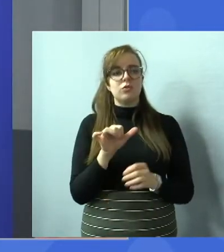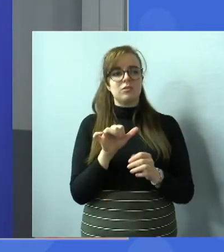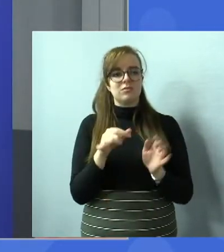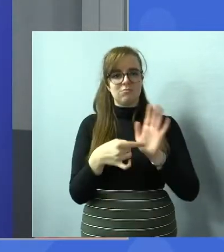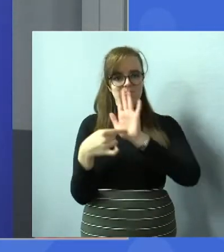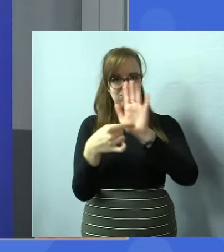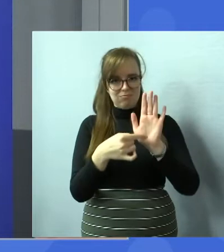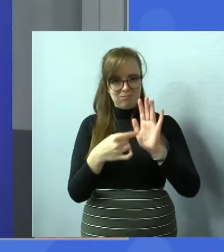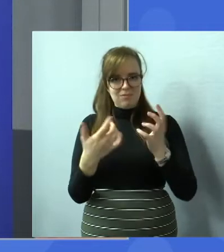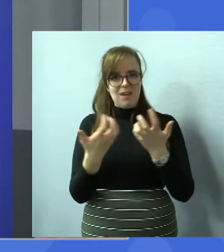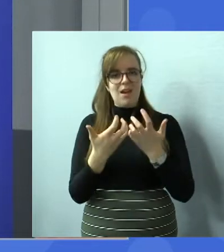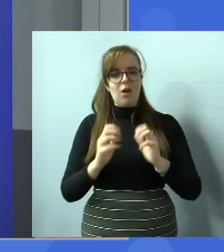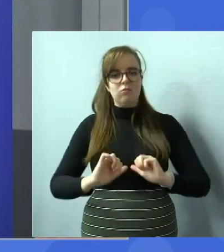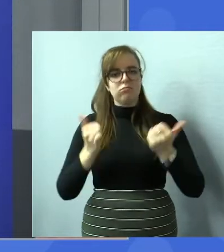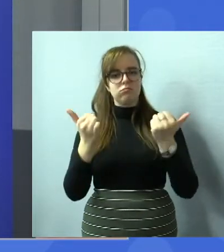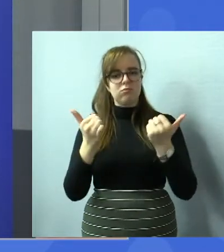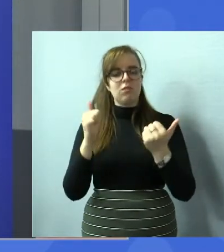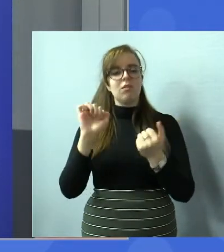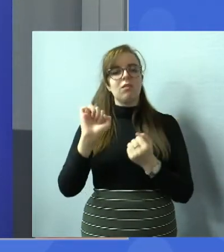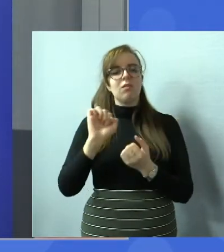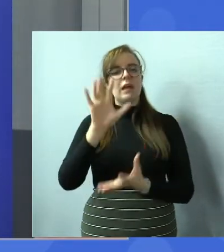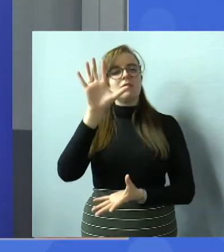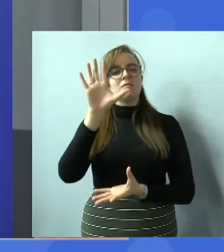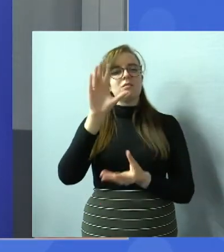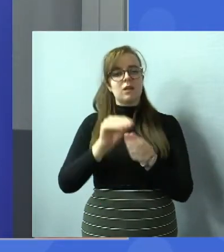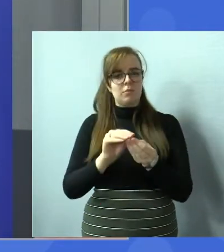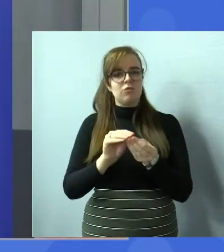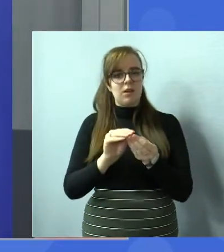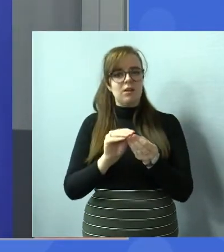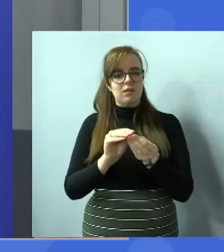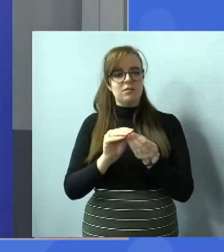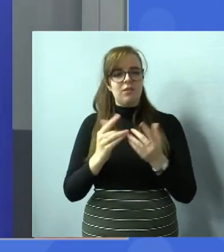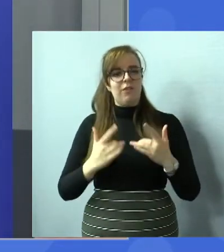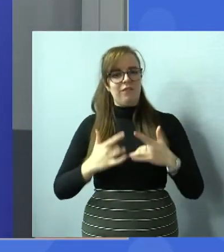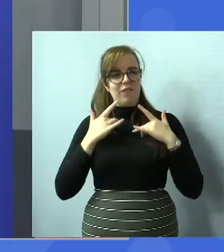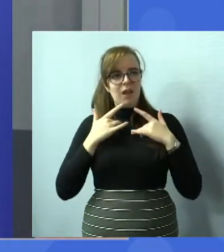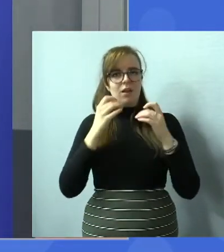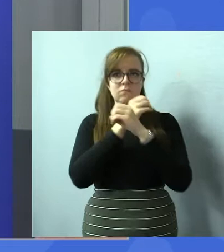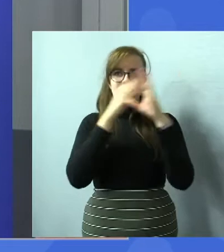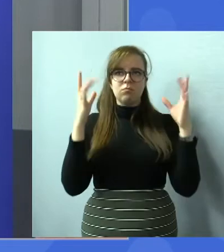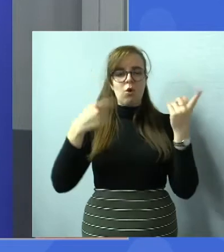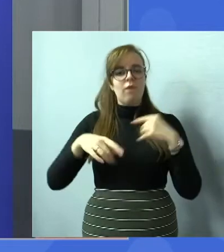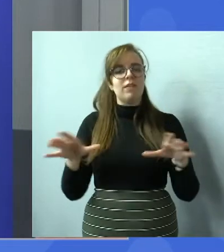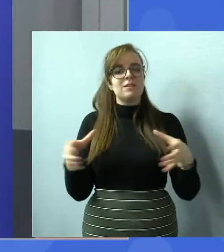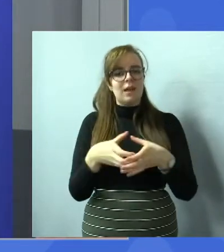have summarized the feeling and aspirations of the assembly an ID also